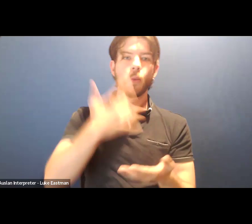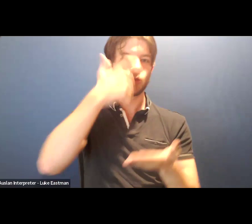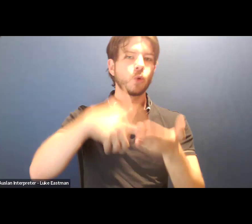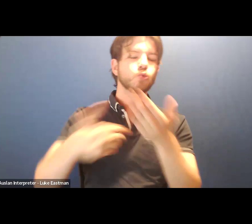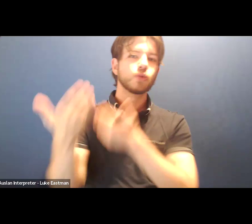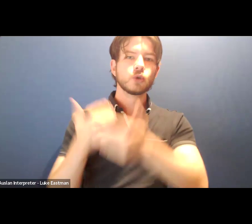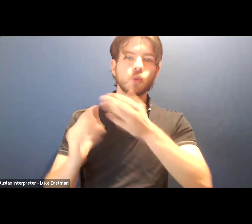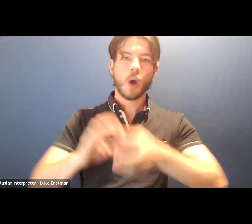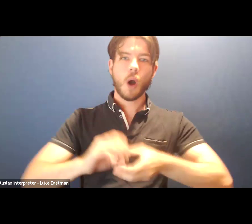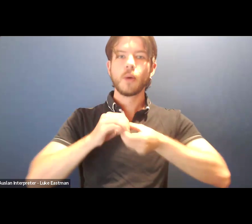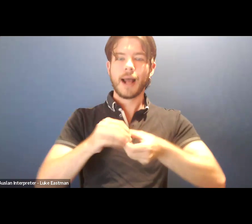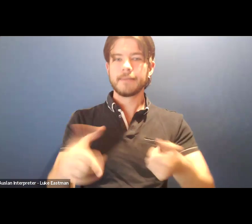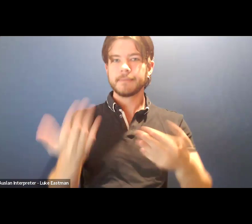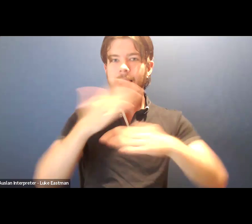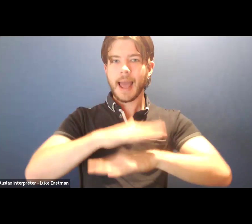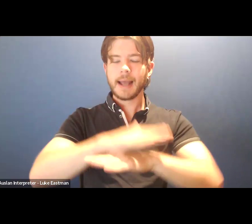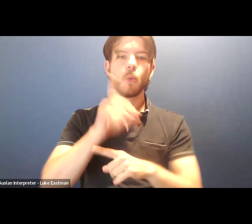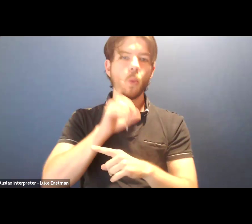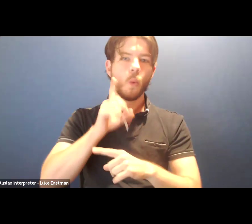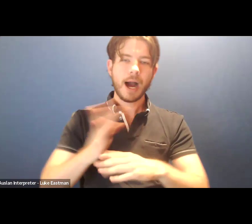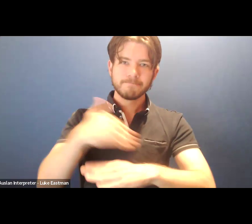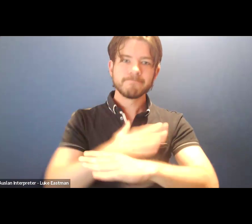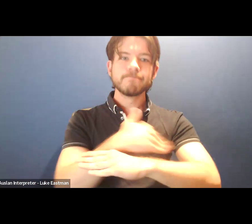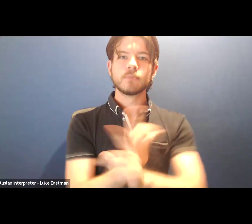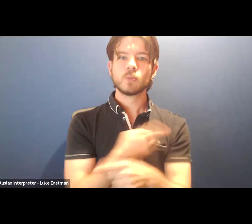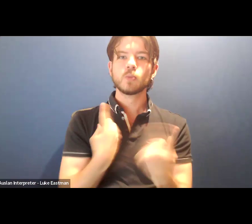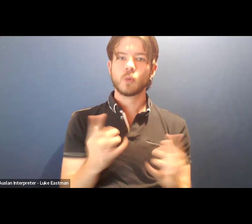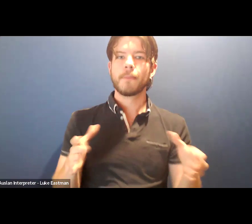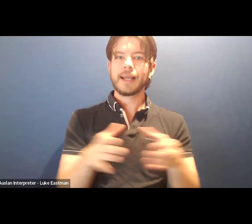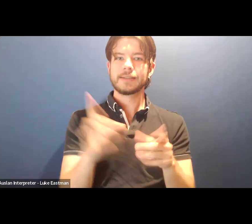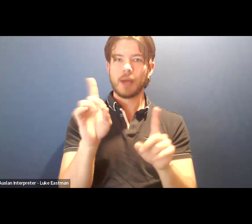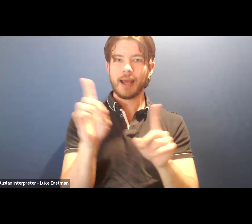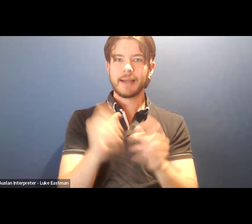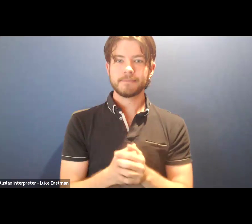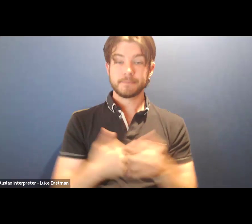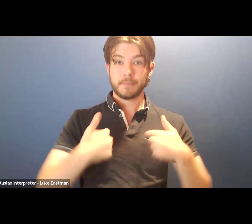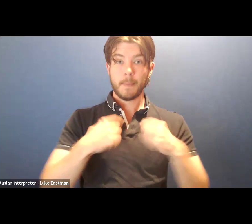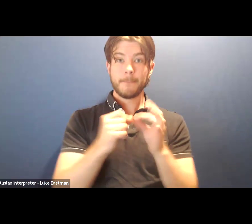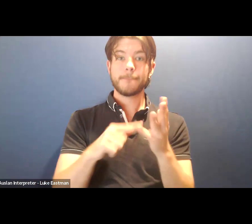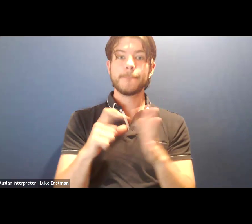the lands and waterways in which we are